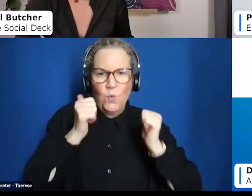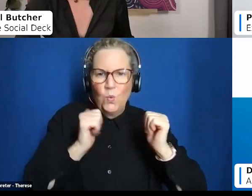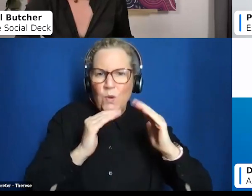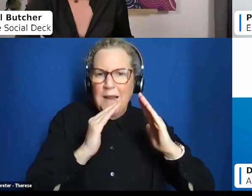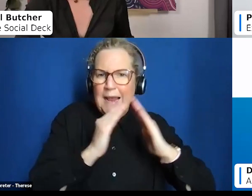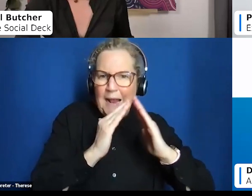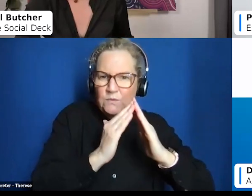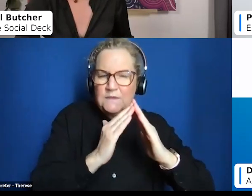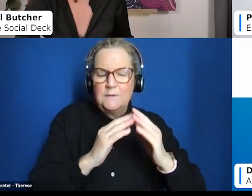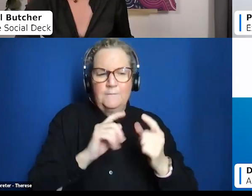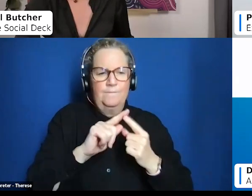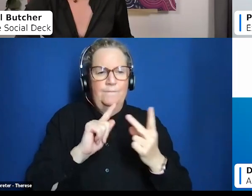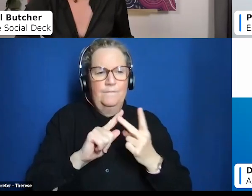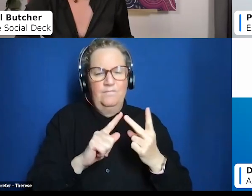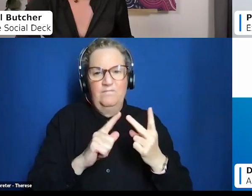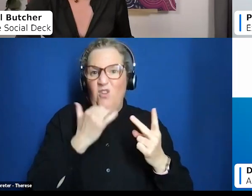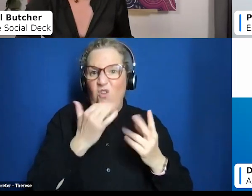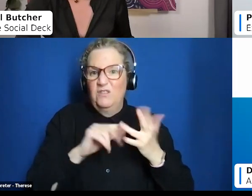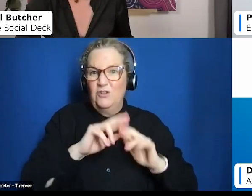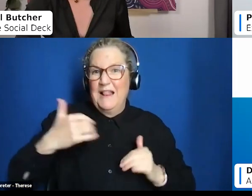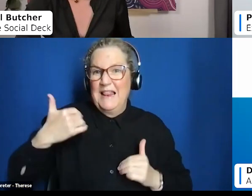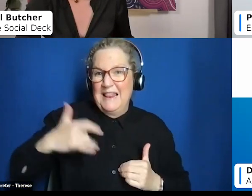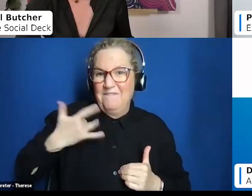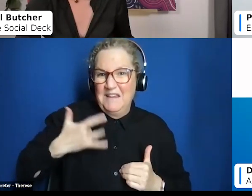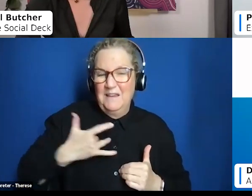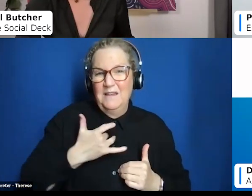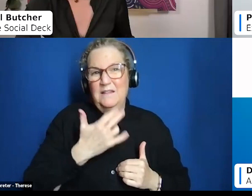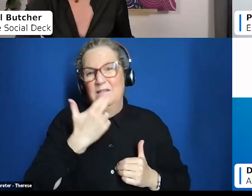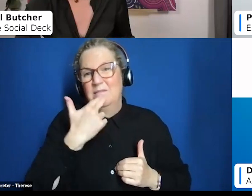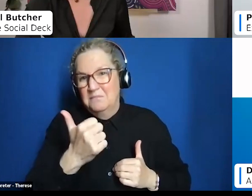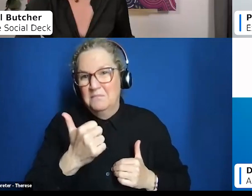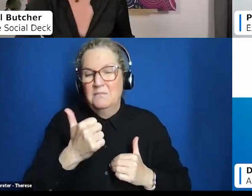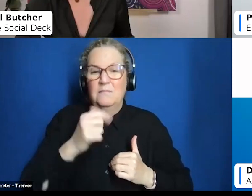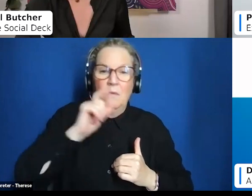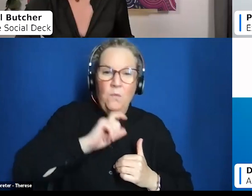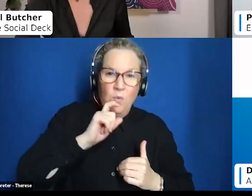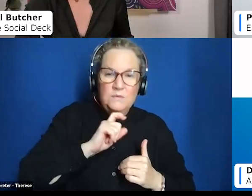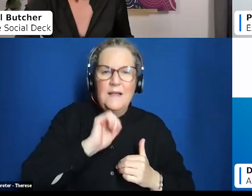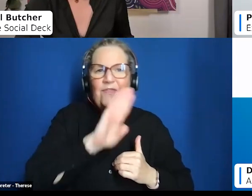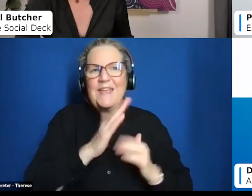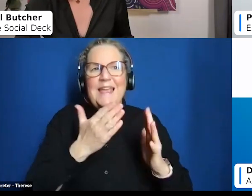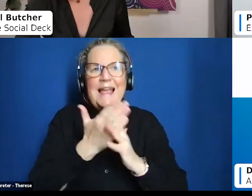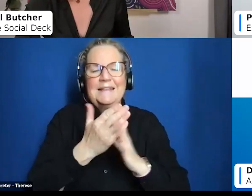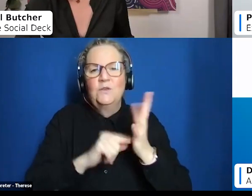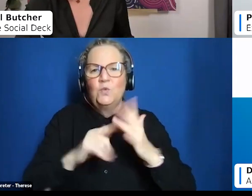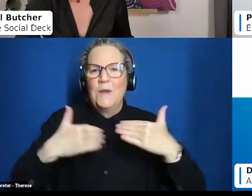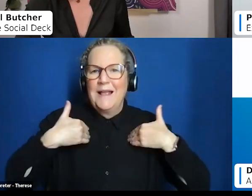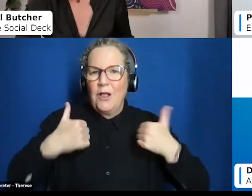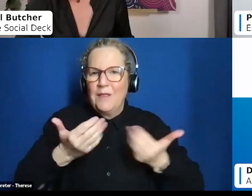their cost of living in terms of things such as power, water, etc., and also their access to health and services in that nature.